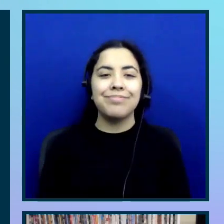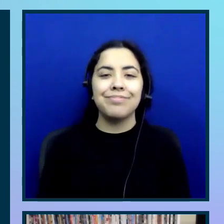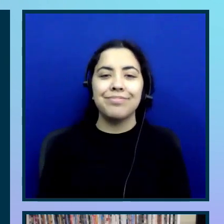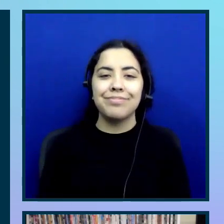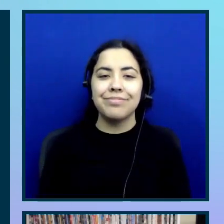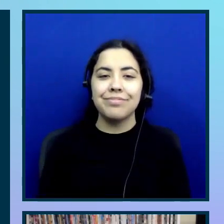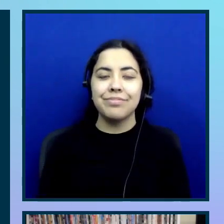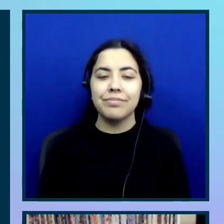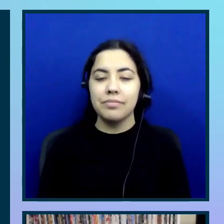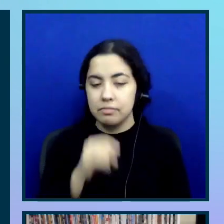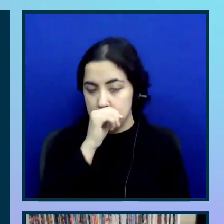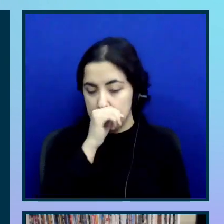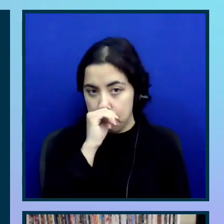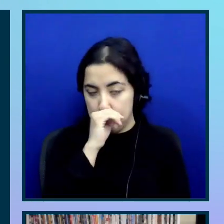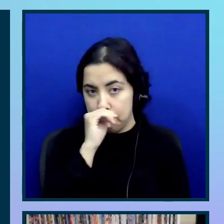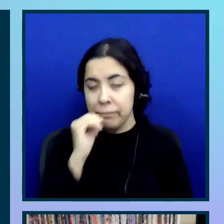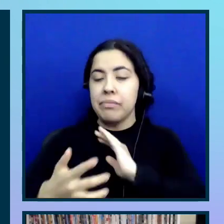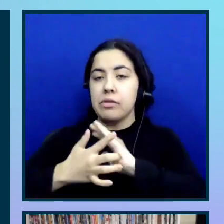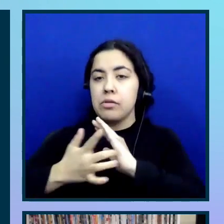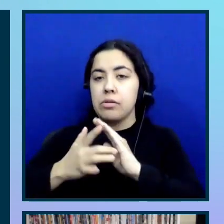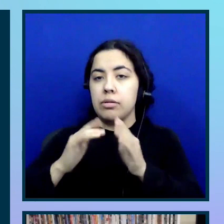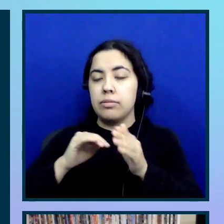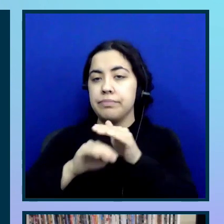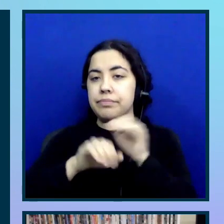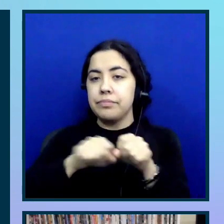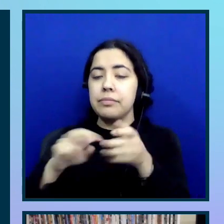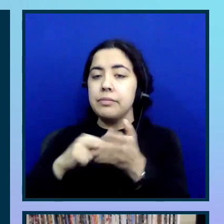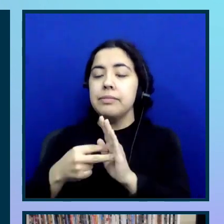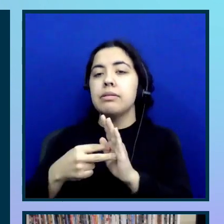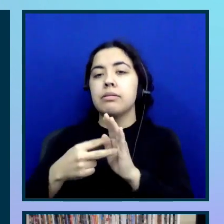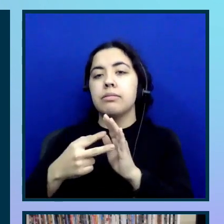So simply put digital accessibility means building digital content and applications